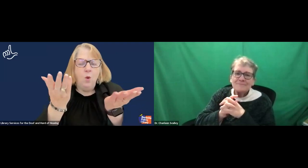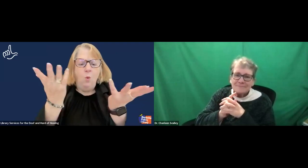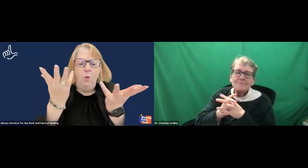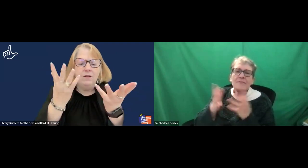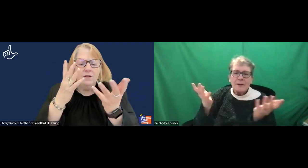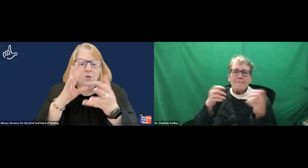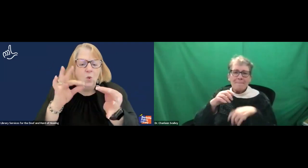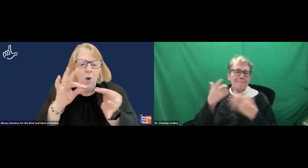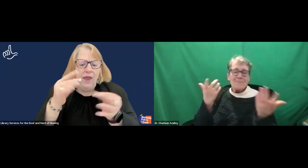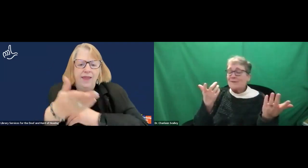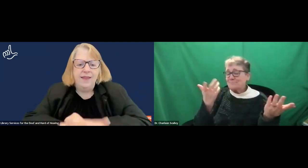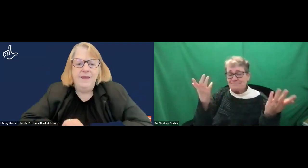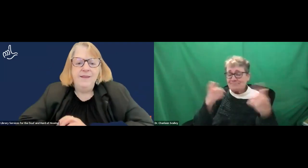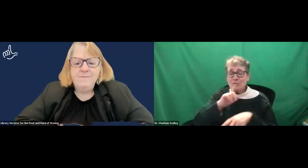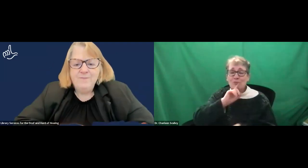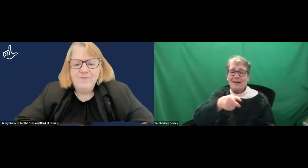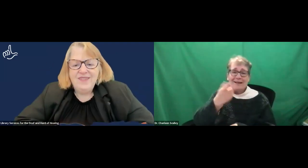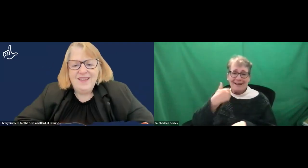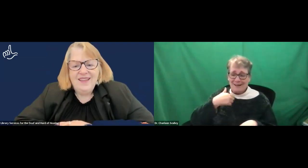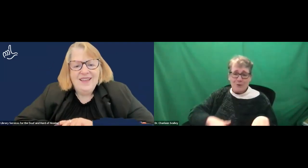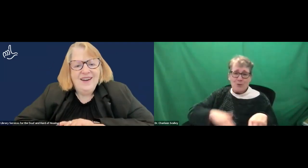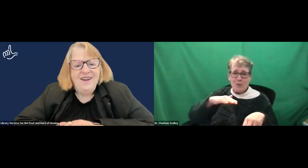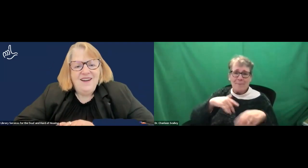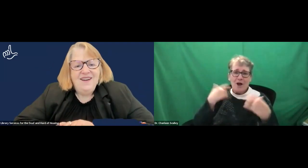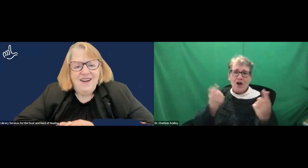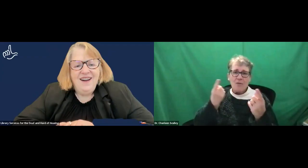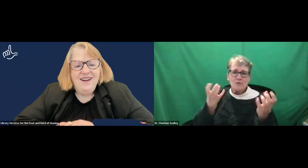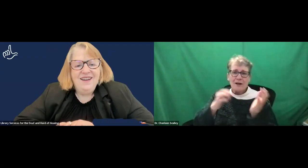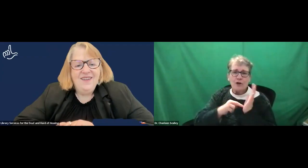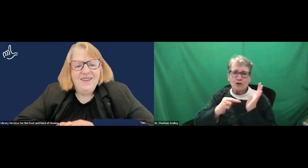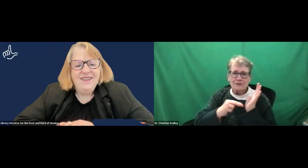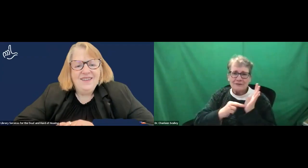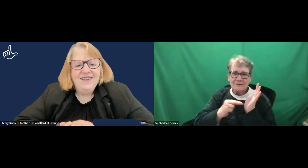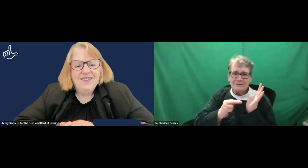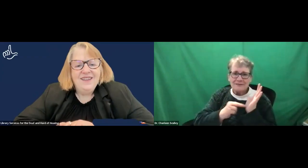What was your process like? What's your story about going into college and then transitioning into social work?